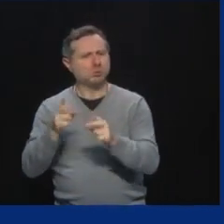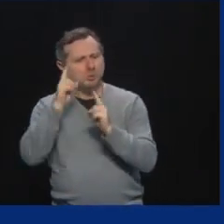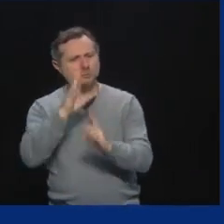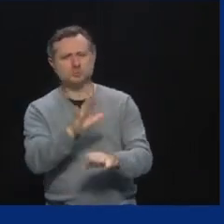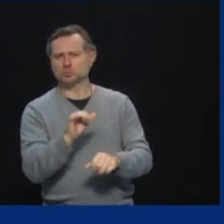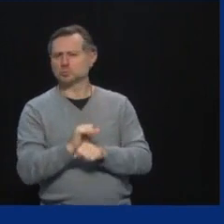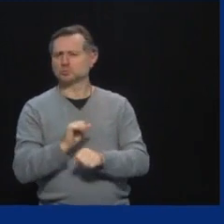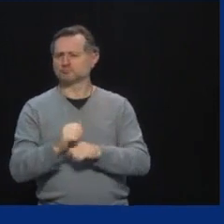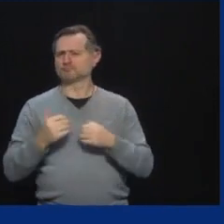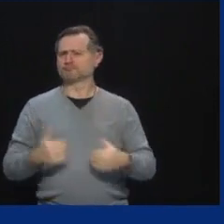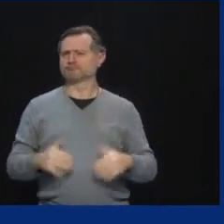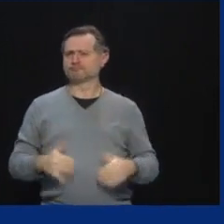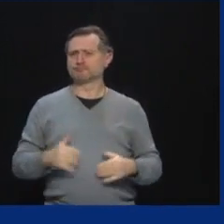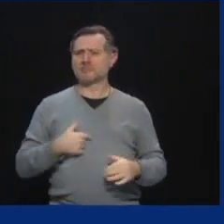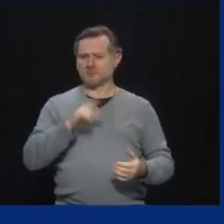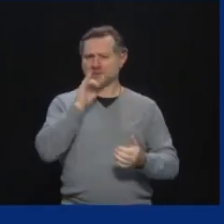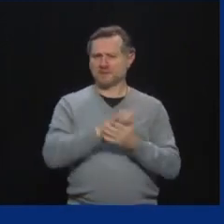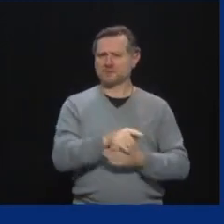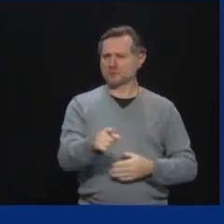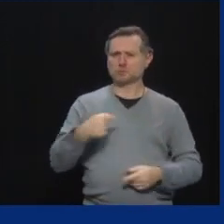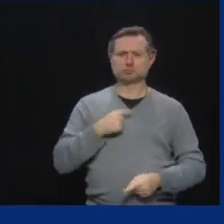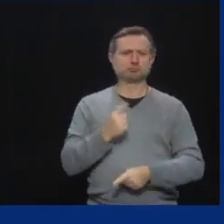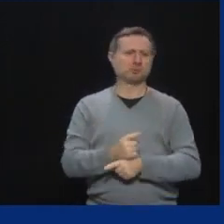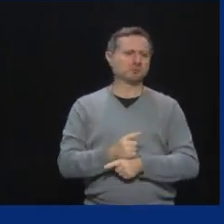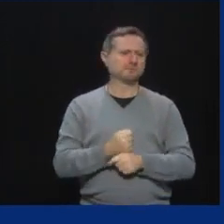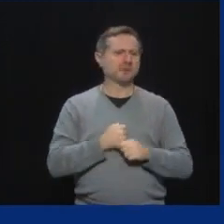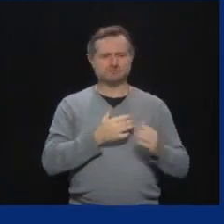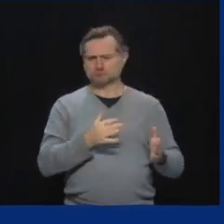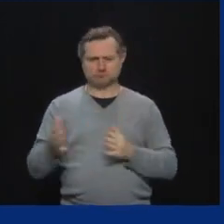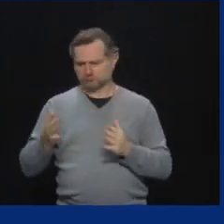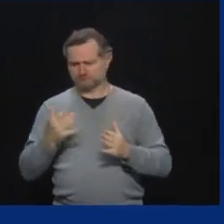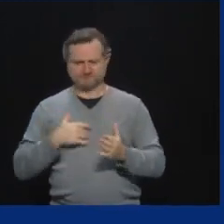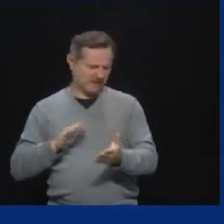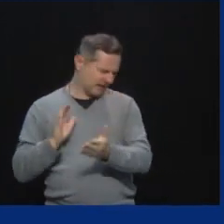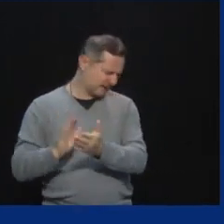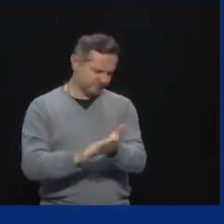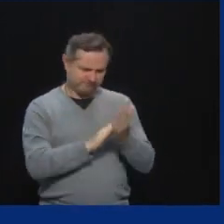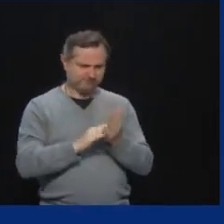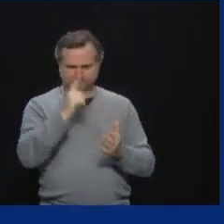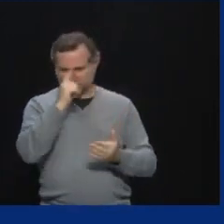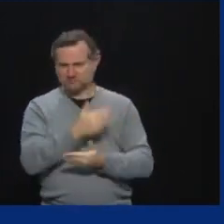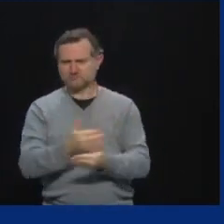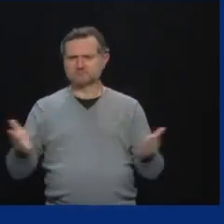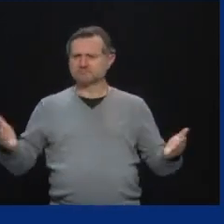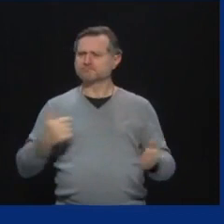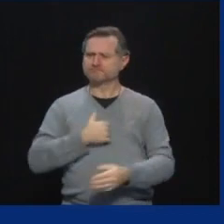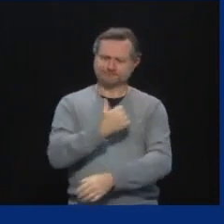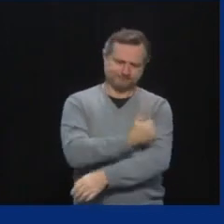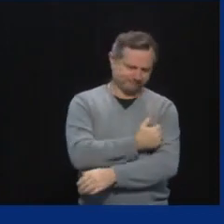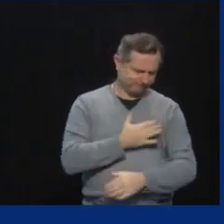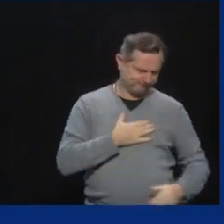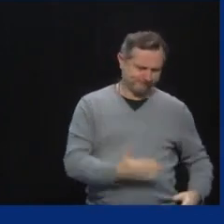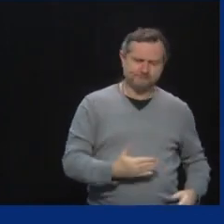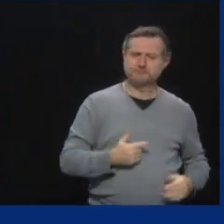the right thing to do. And I commend everyone who stepped up uh and have been with us throughout and I can only do what I can do to encourage more